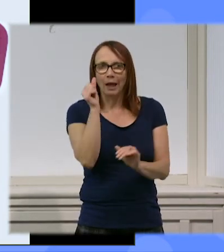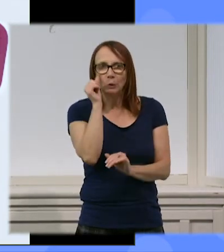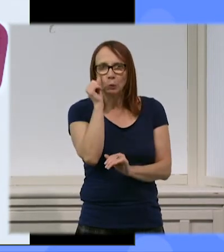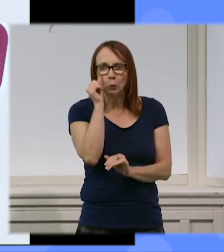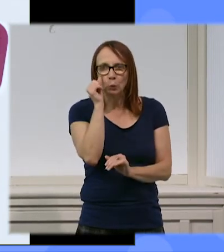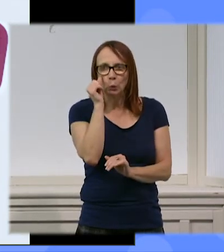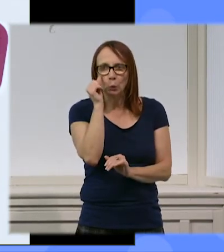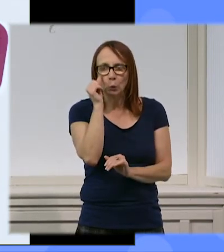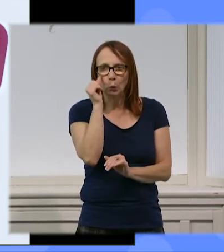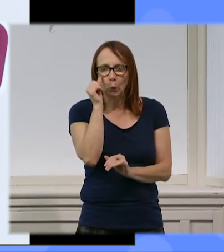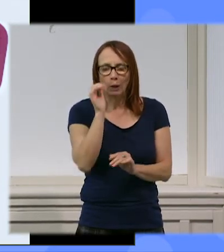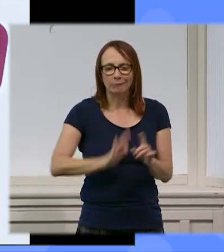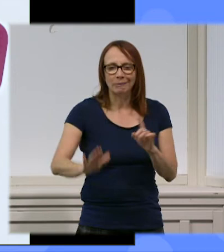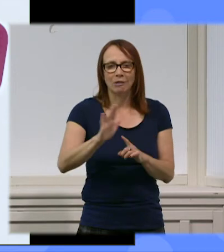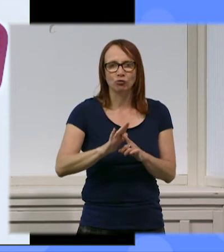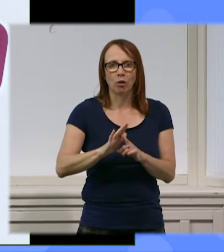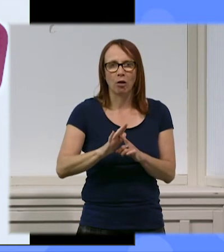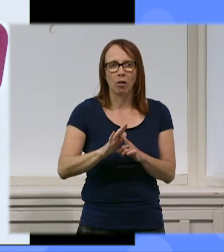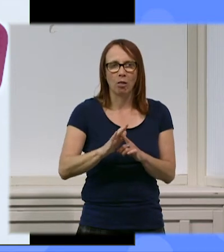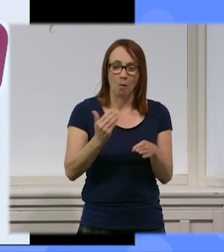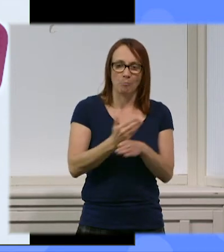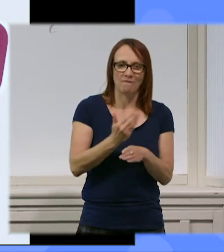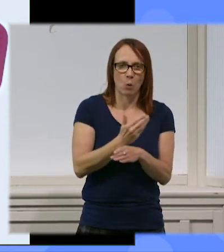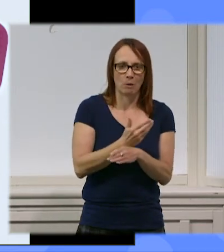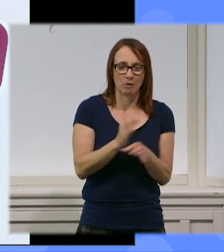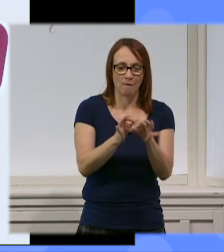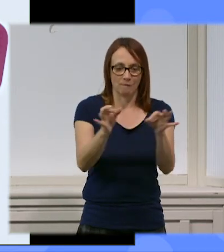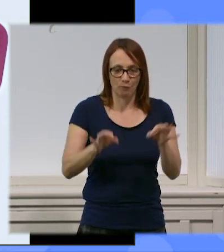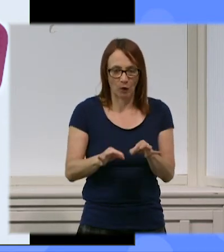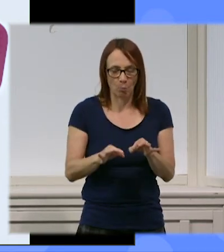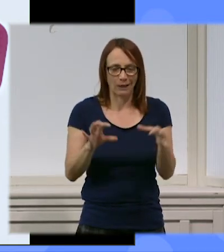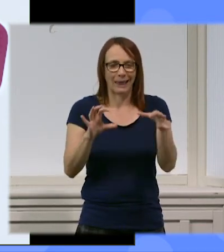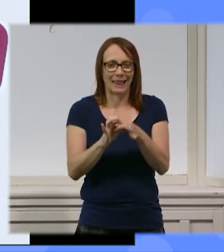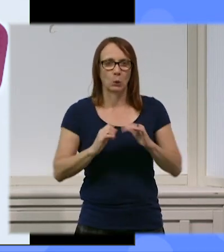F is Scotland's well-being framework so you may have also seen today and